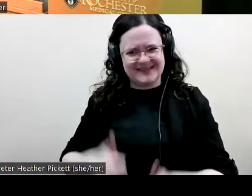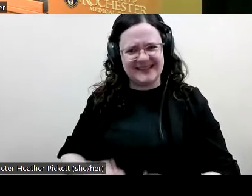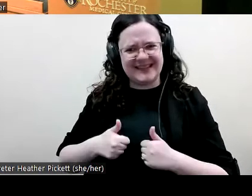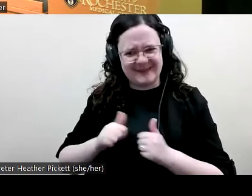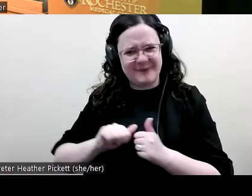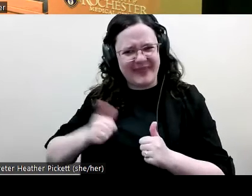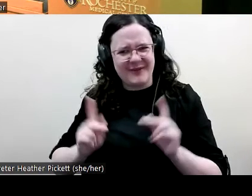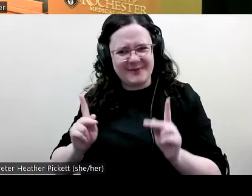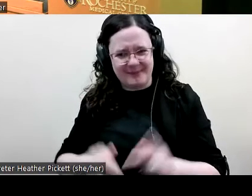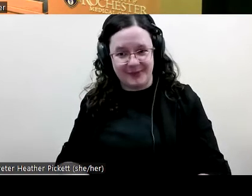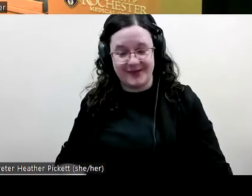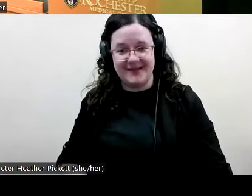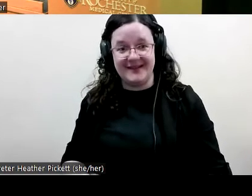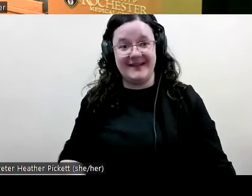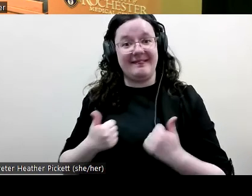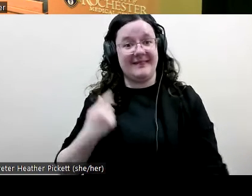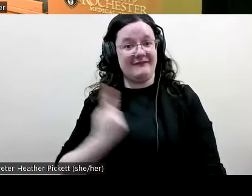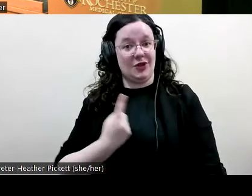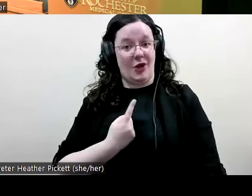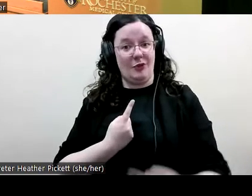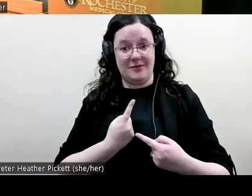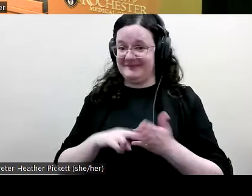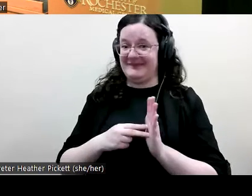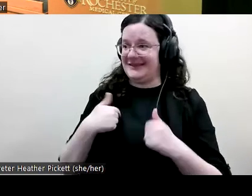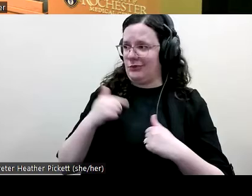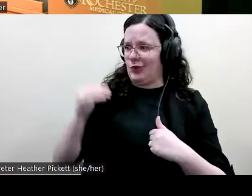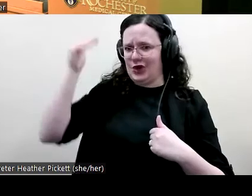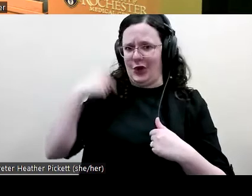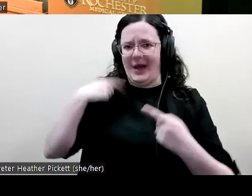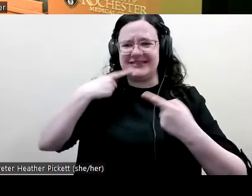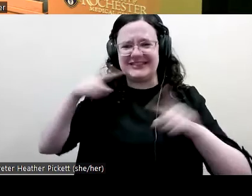does not mean that that's success as an adult but somehow our mental health system ties it to